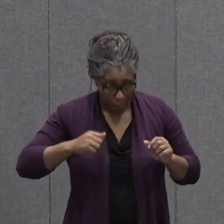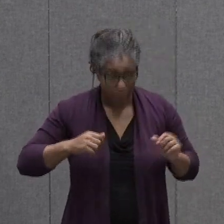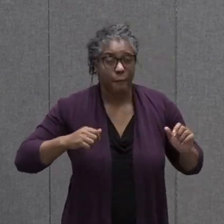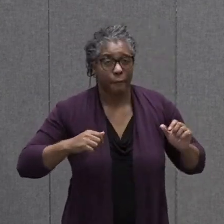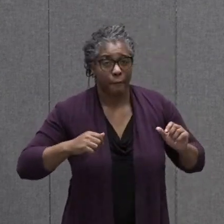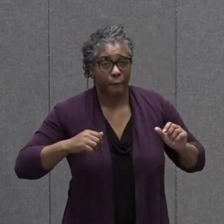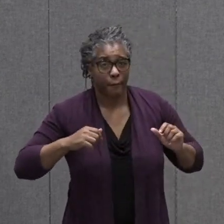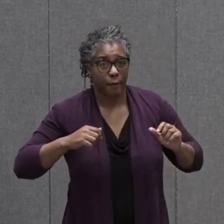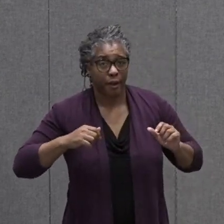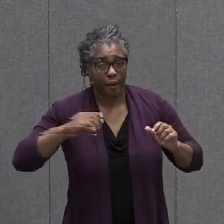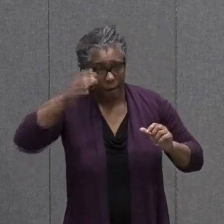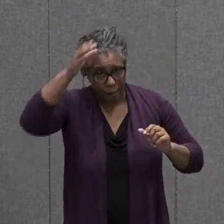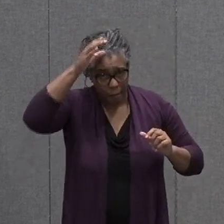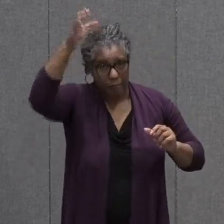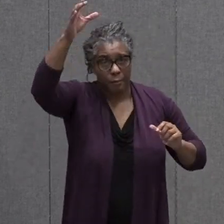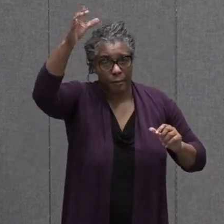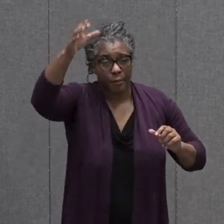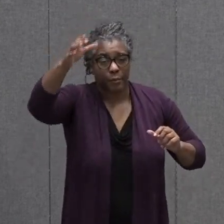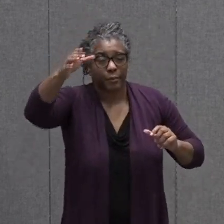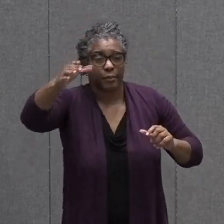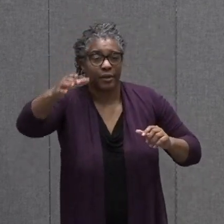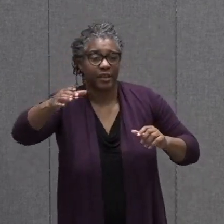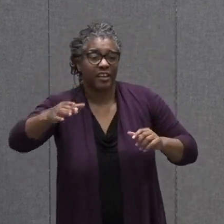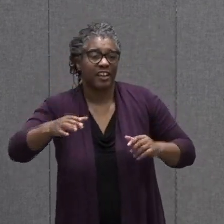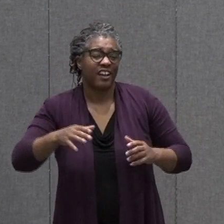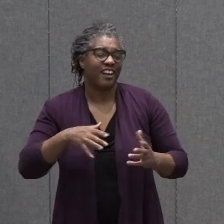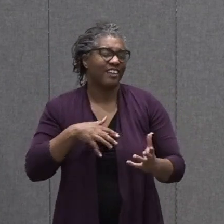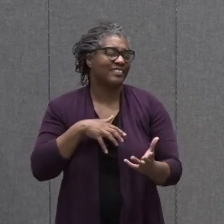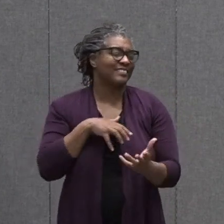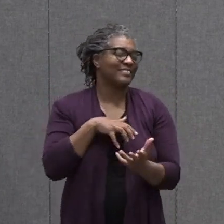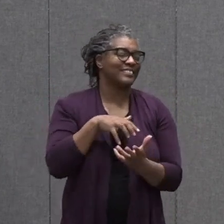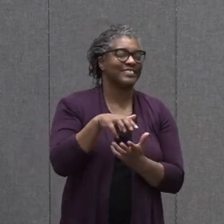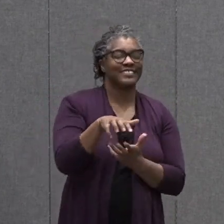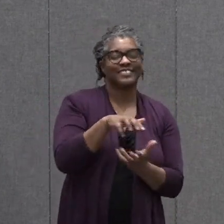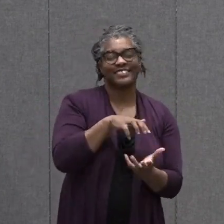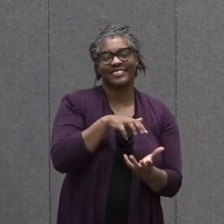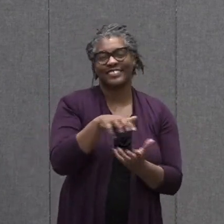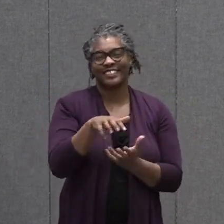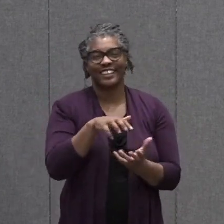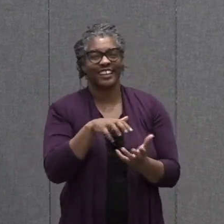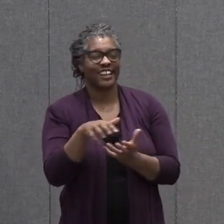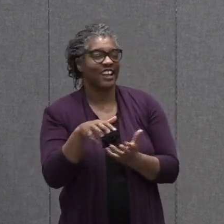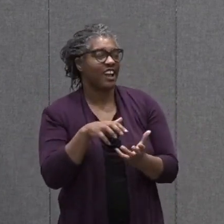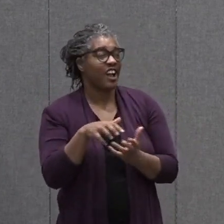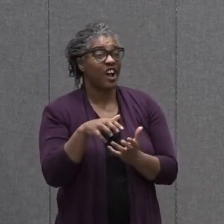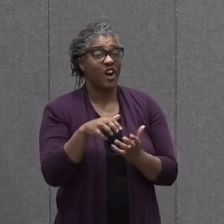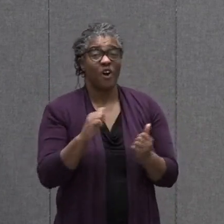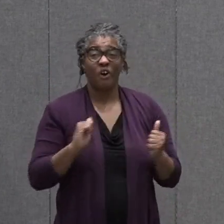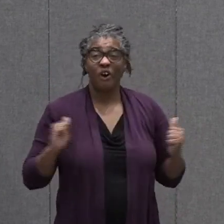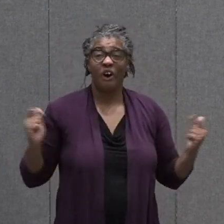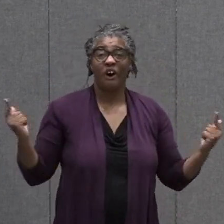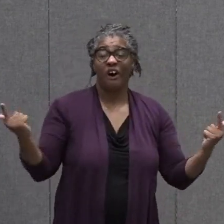Peanut Butter chuckled deep down in his belly, because they all went together, like Peanut Butter